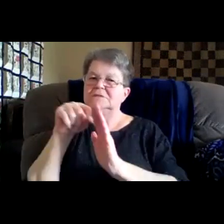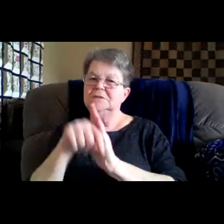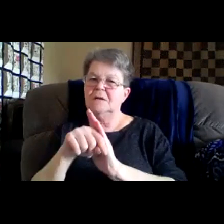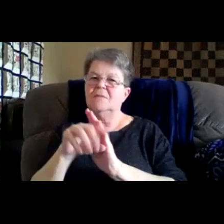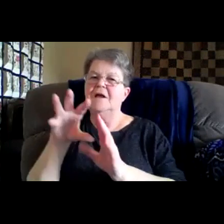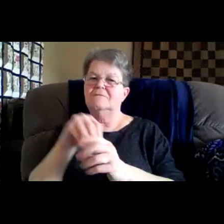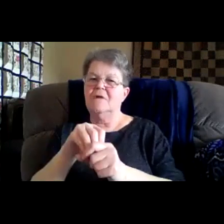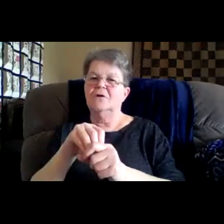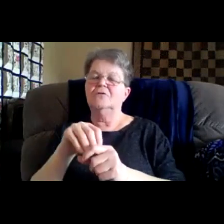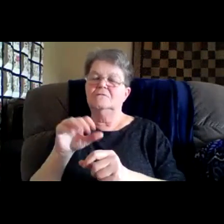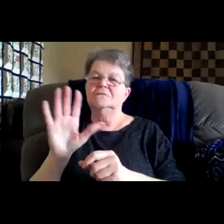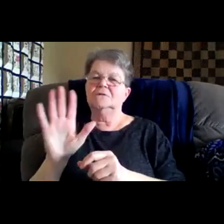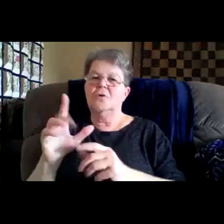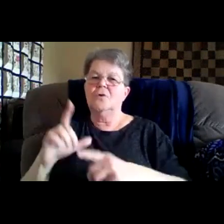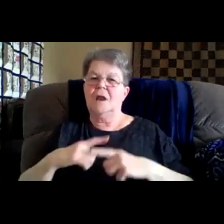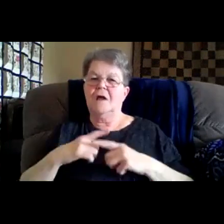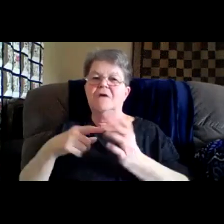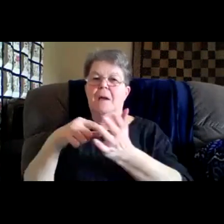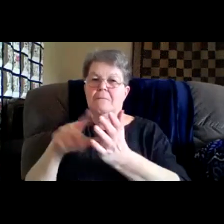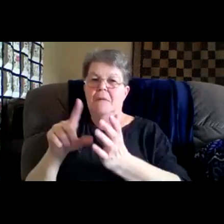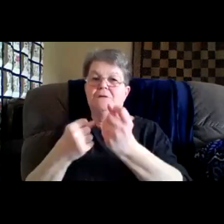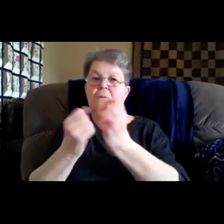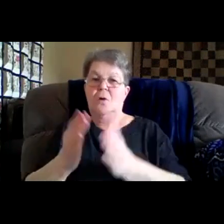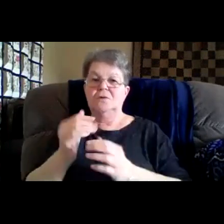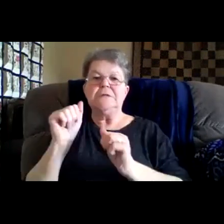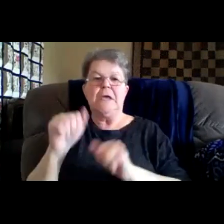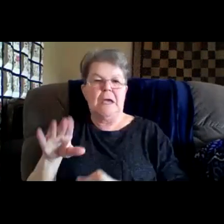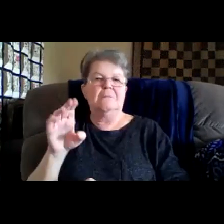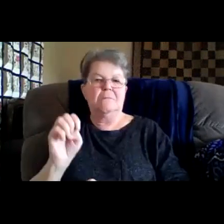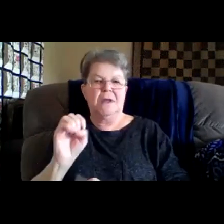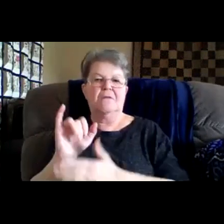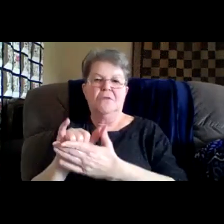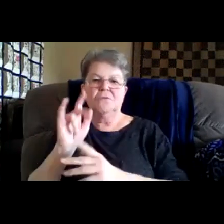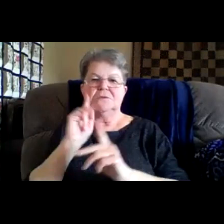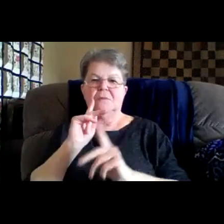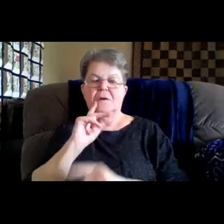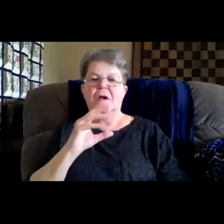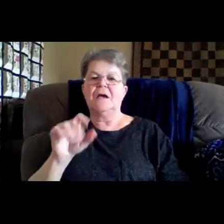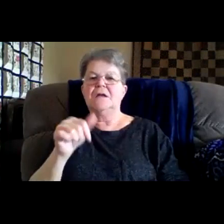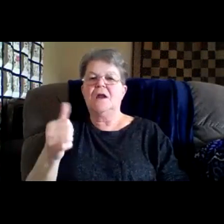'Cause paid supporters can be those people. And another thing we talk about a lot,